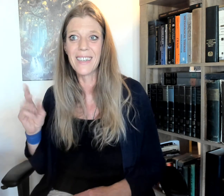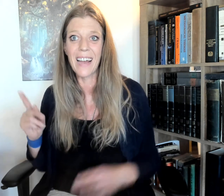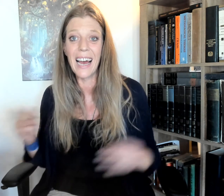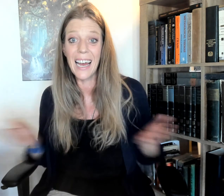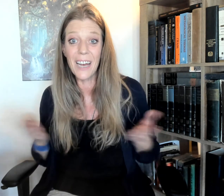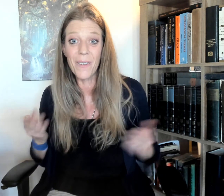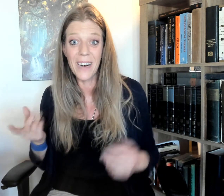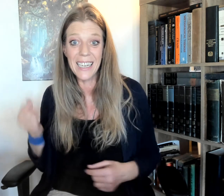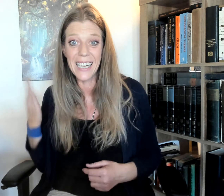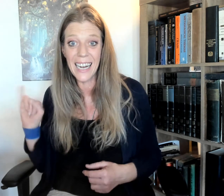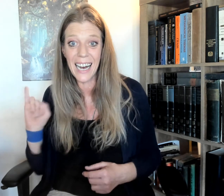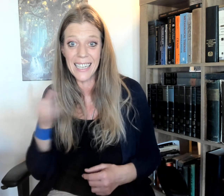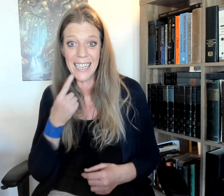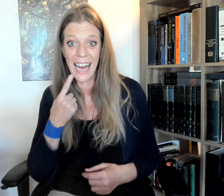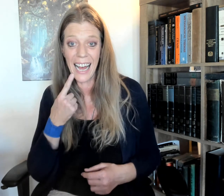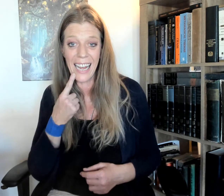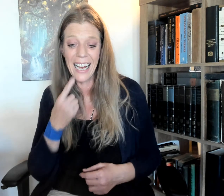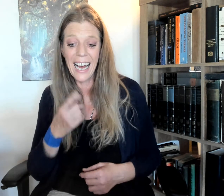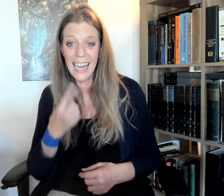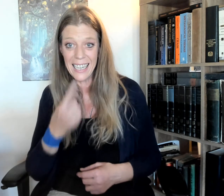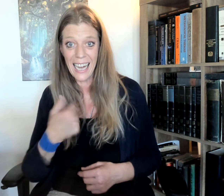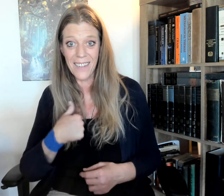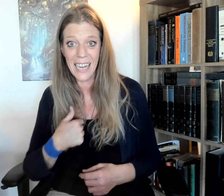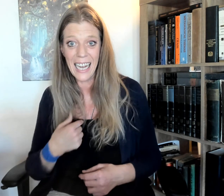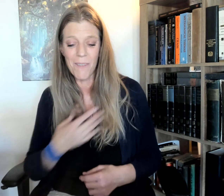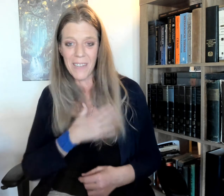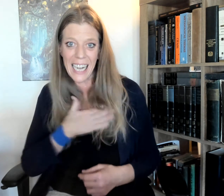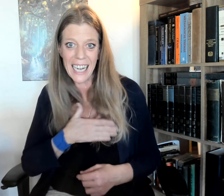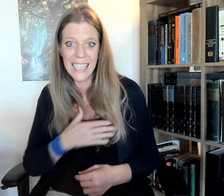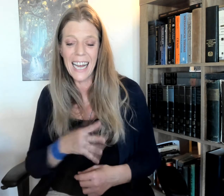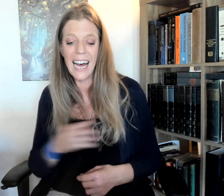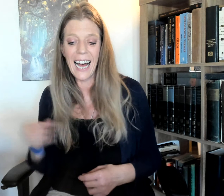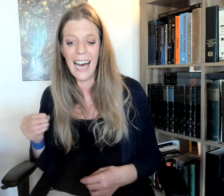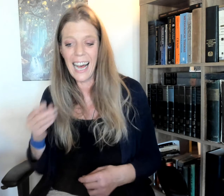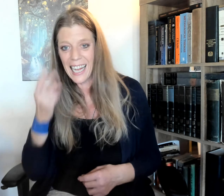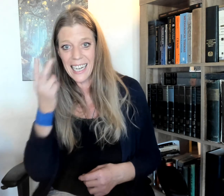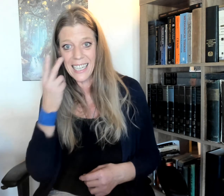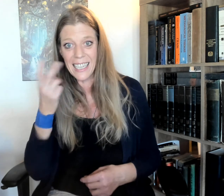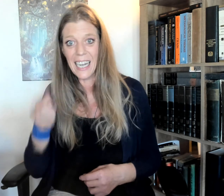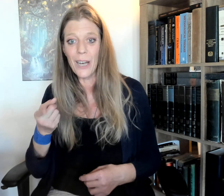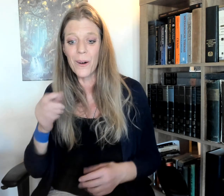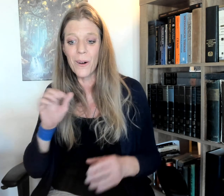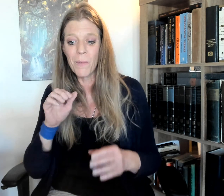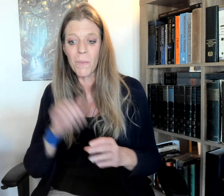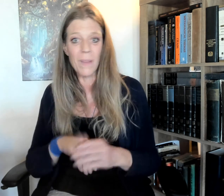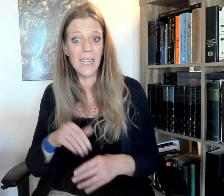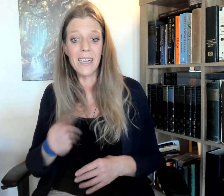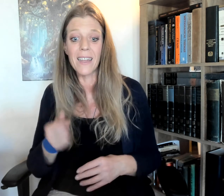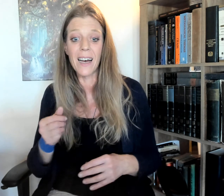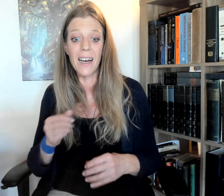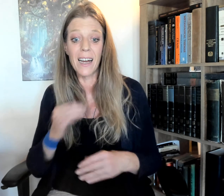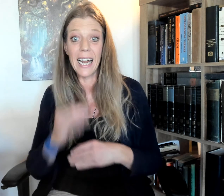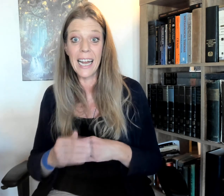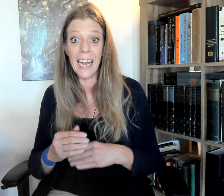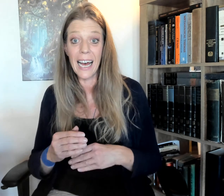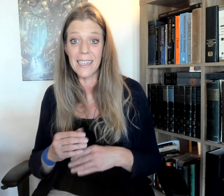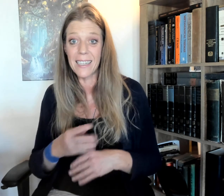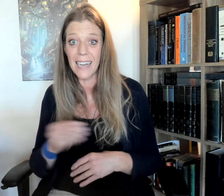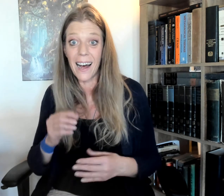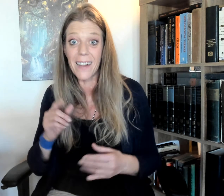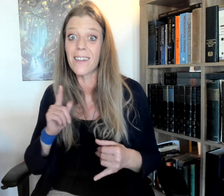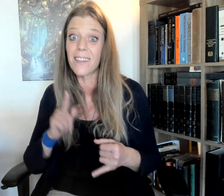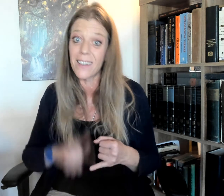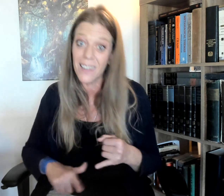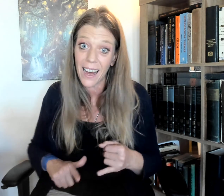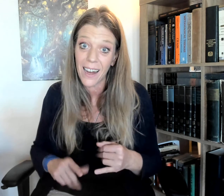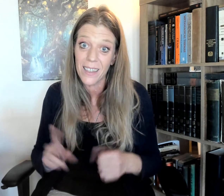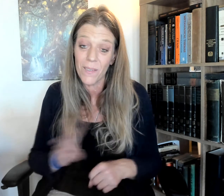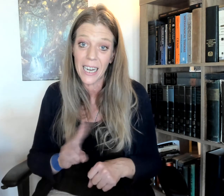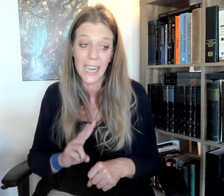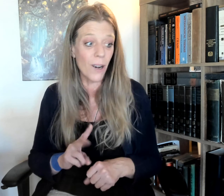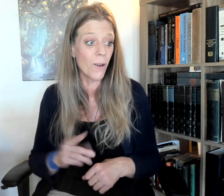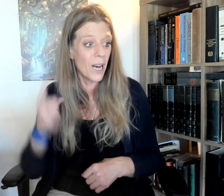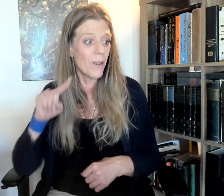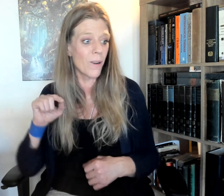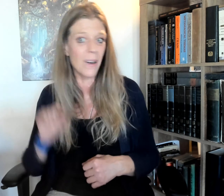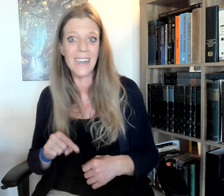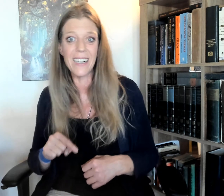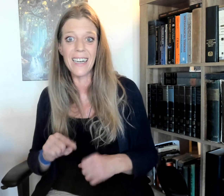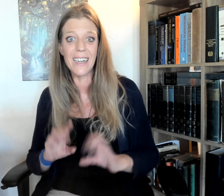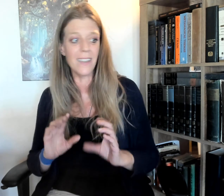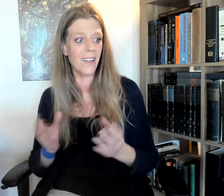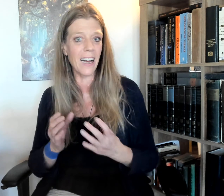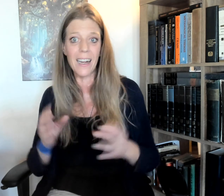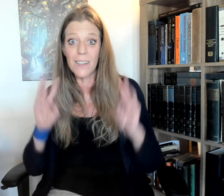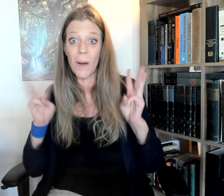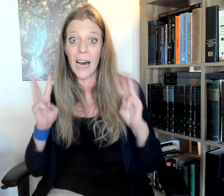Okay! What did I say? Tell me, please and see you in the next and last video for this class. Wow!